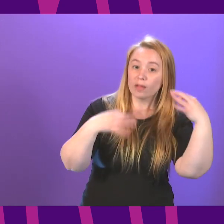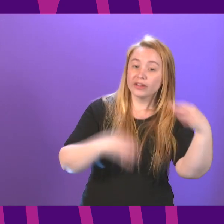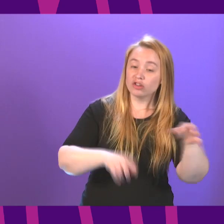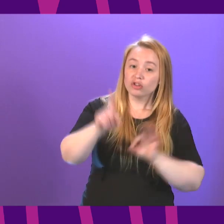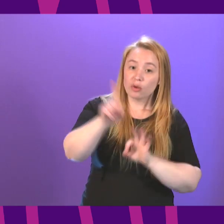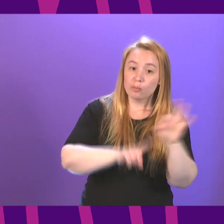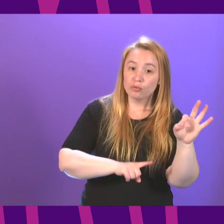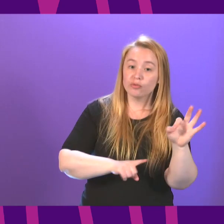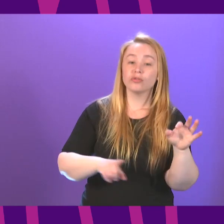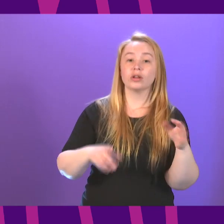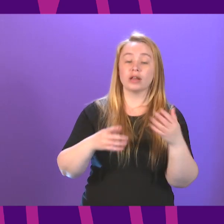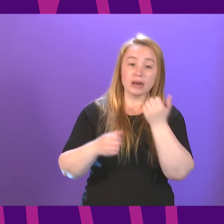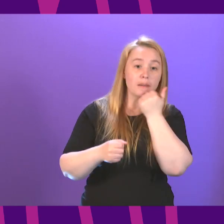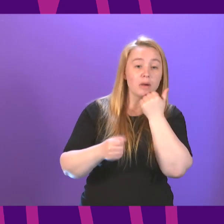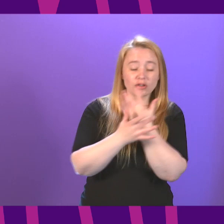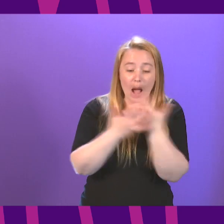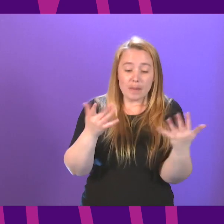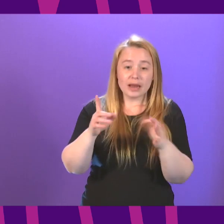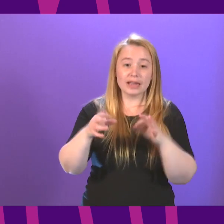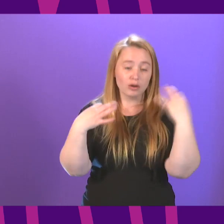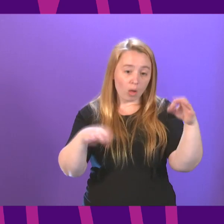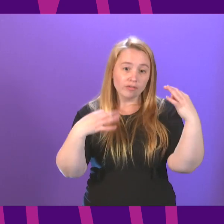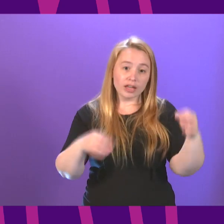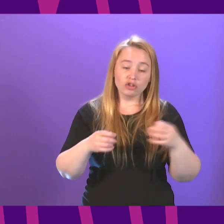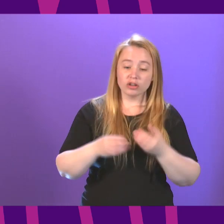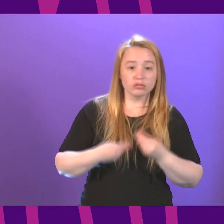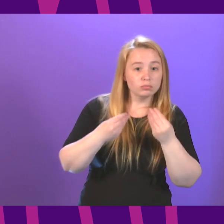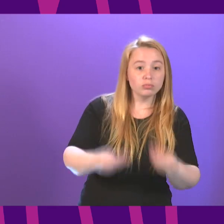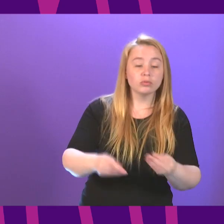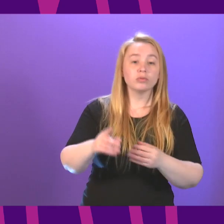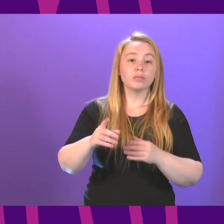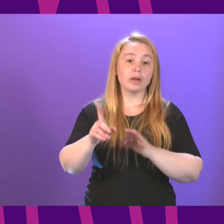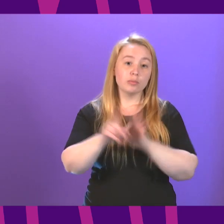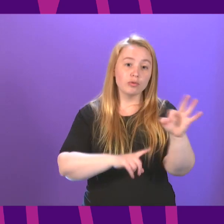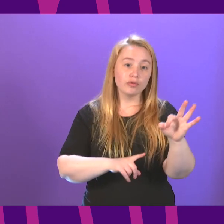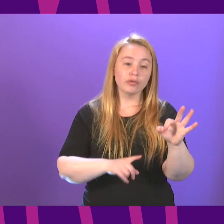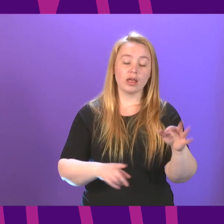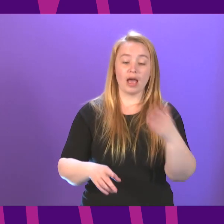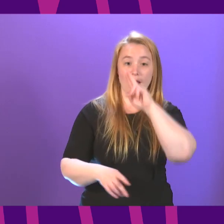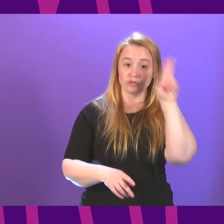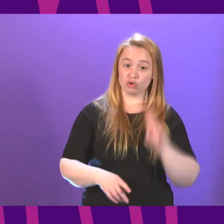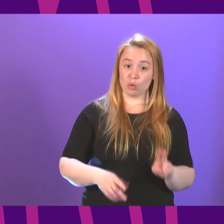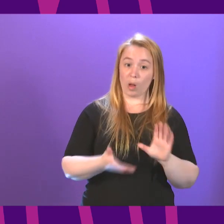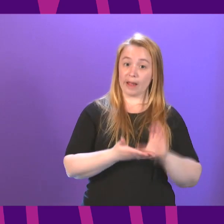being awarded, as well as an increase in school investment over the past few years.